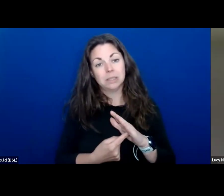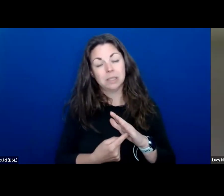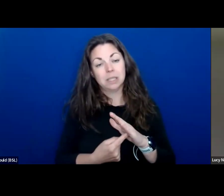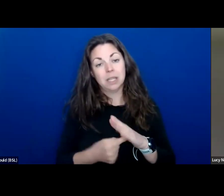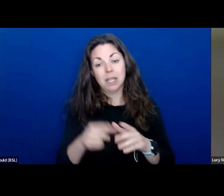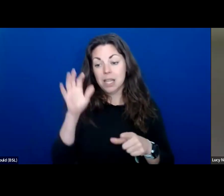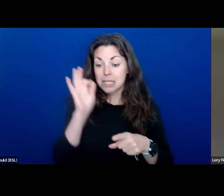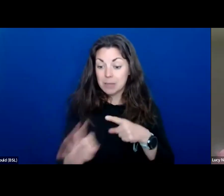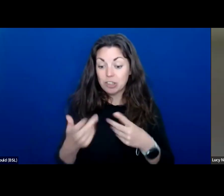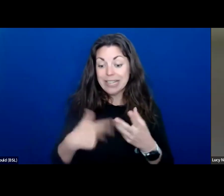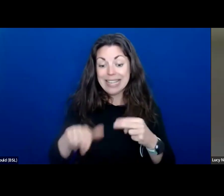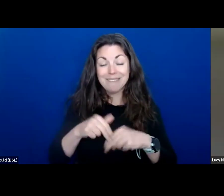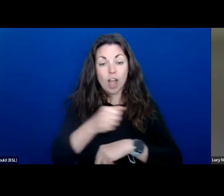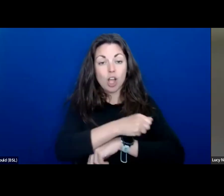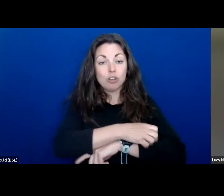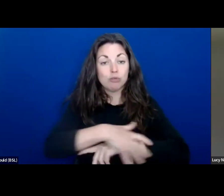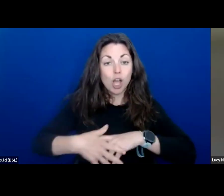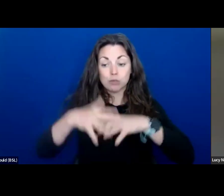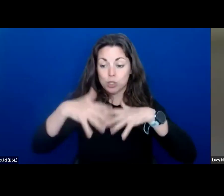a grass roots movement like a colleague network or